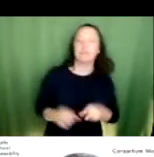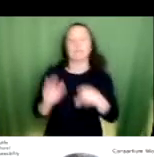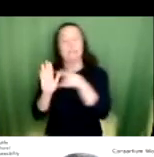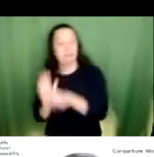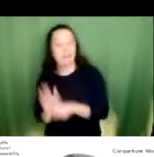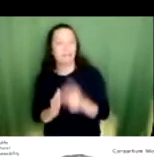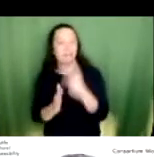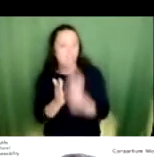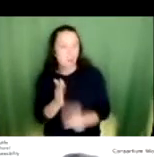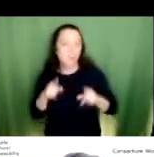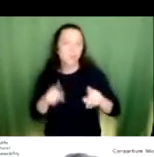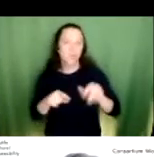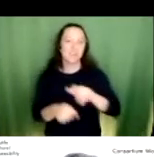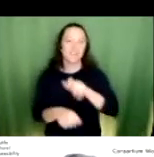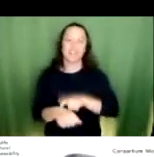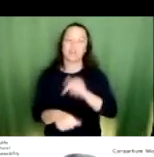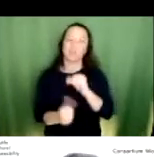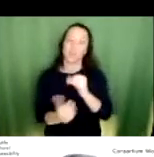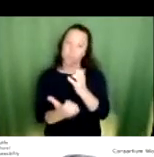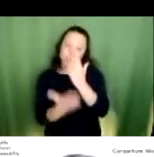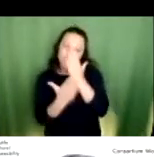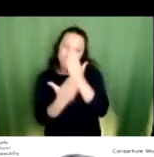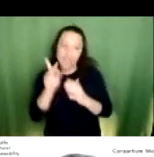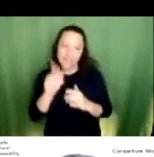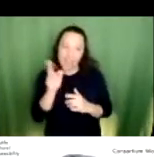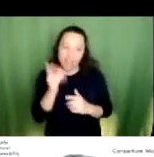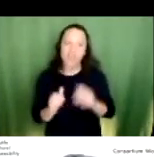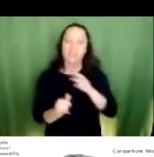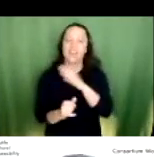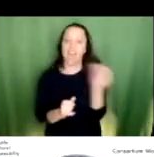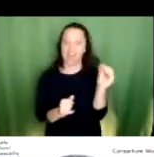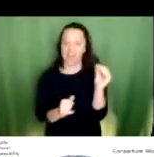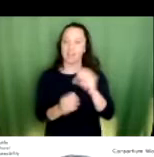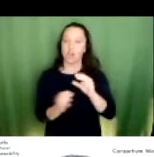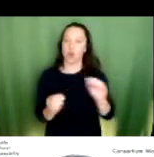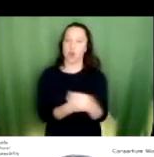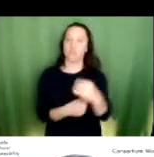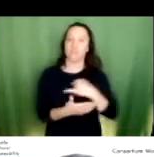I want to thank Kathy and the office of arts and culture for being an amazing supporter